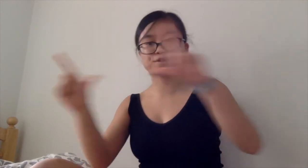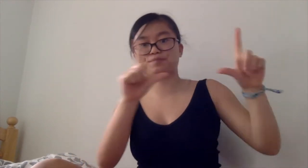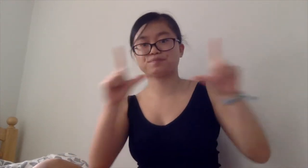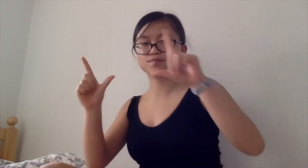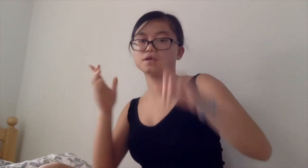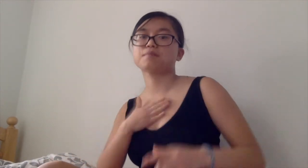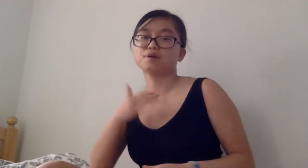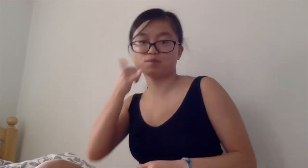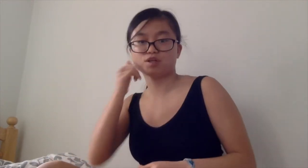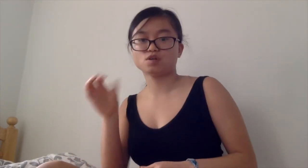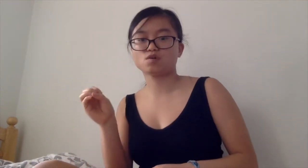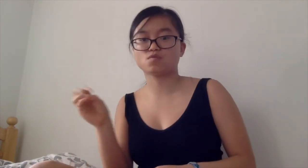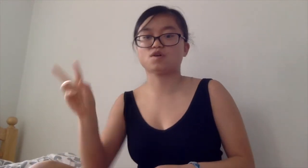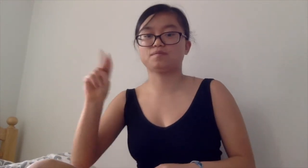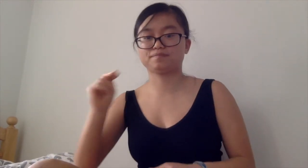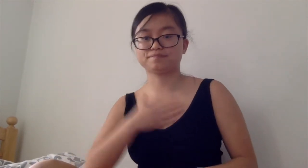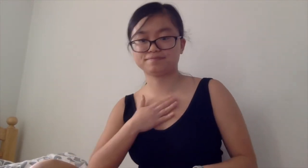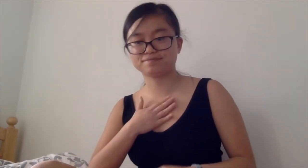film my own iPhone